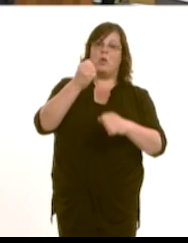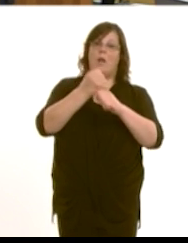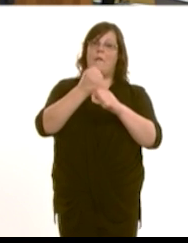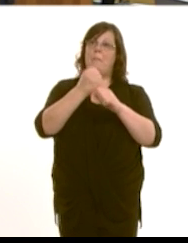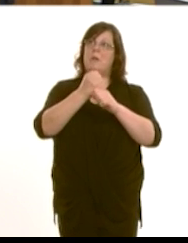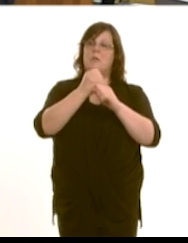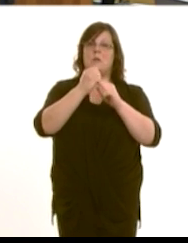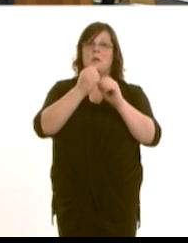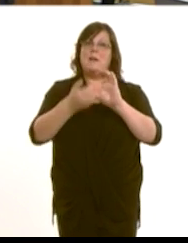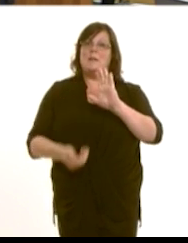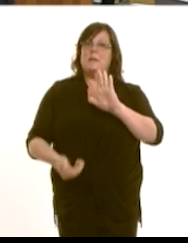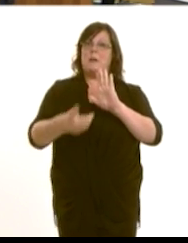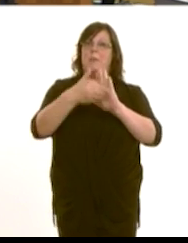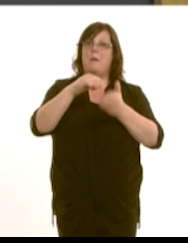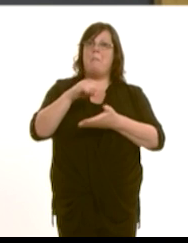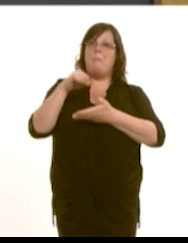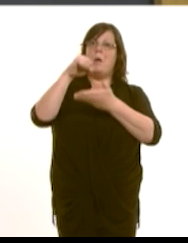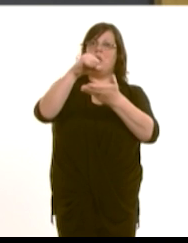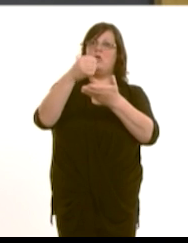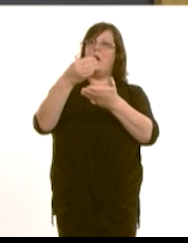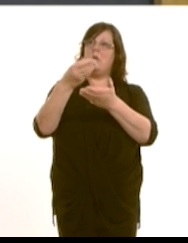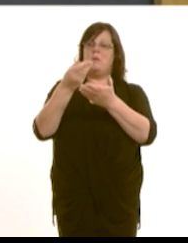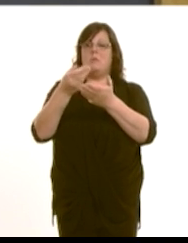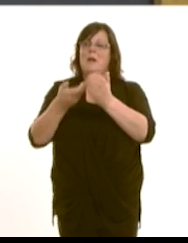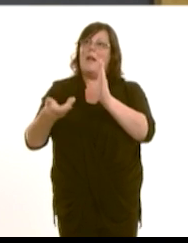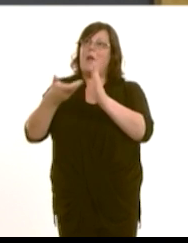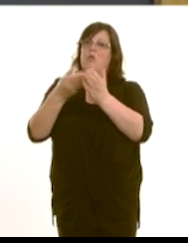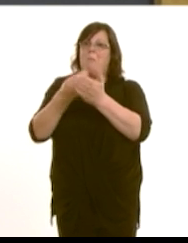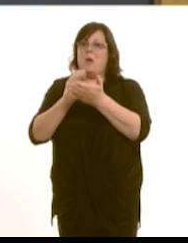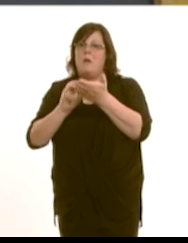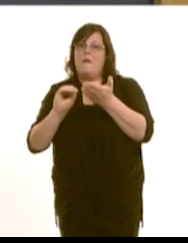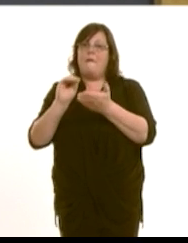budget to the Monmouthshire and Brecon canal and would like to ask the First Minister whether